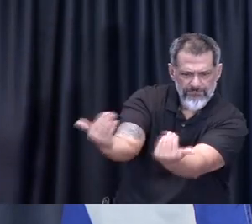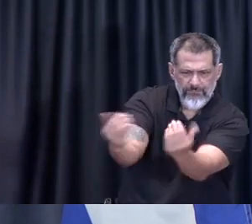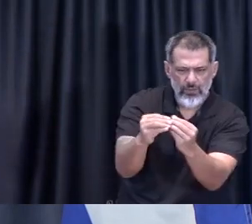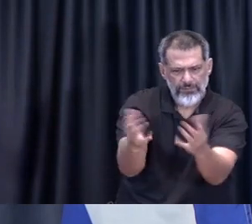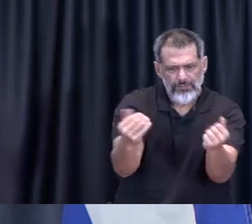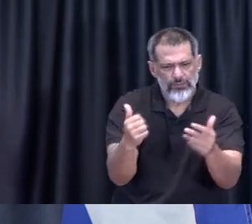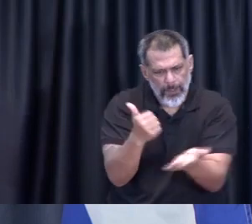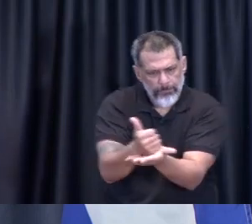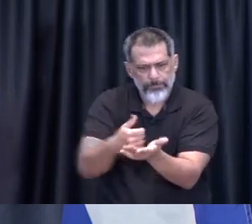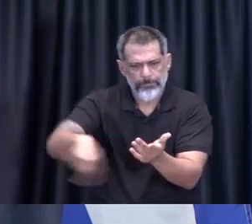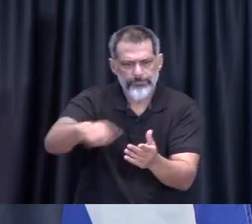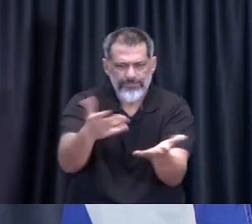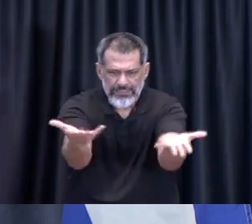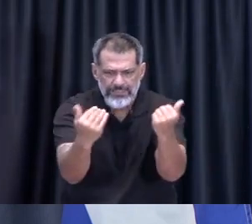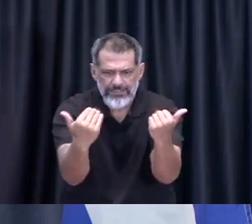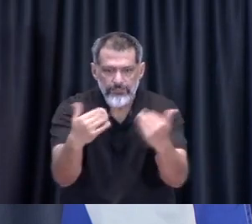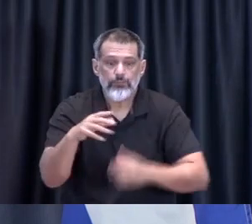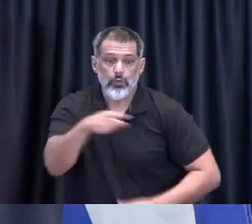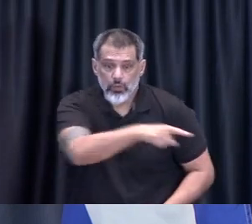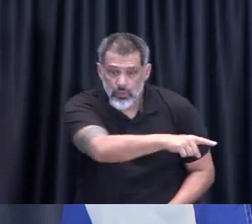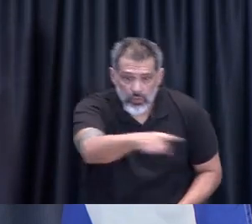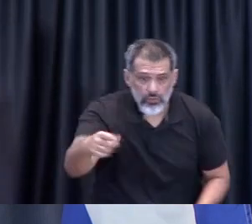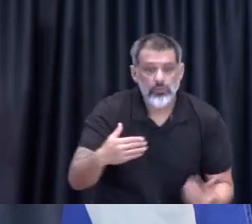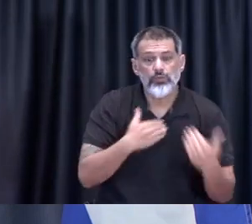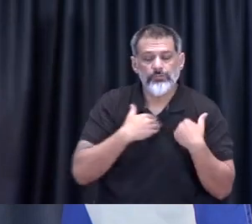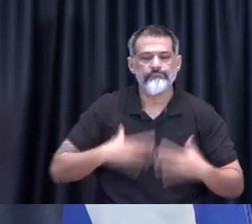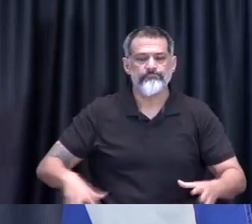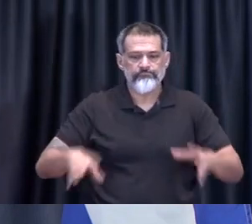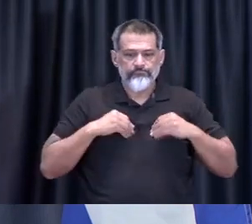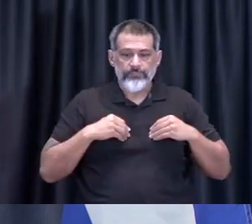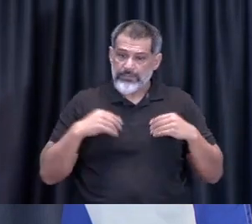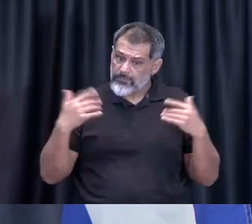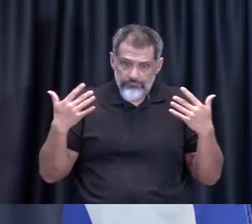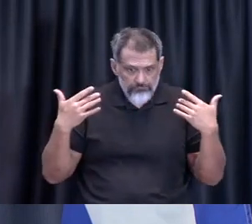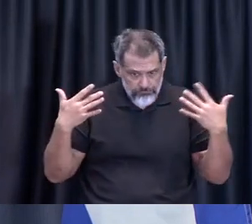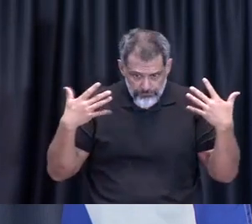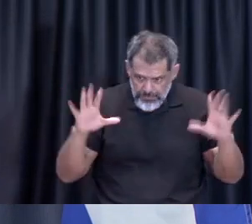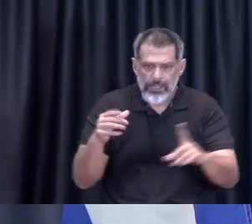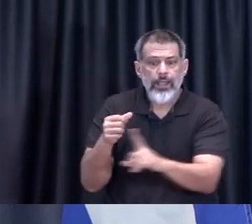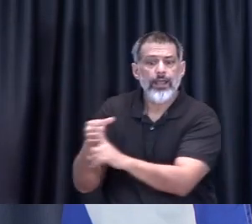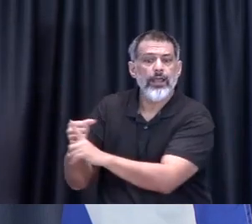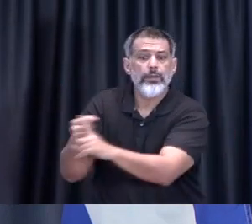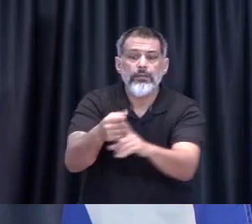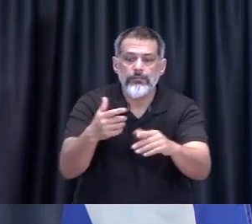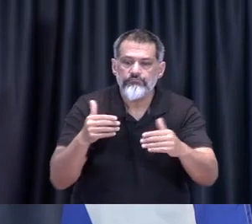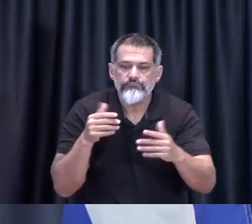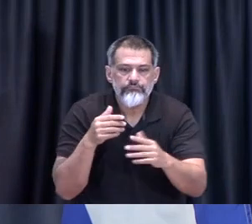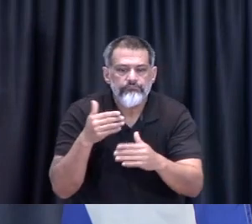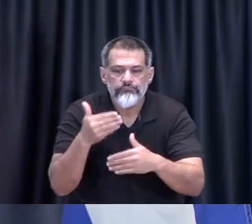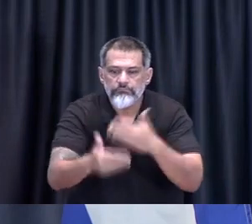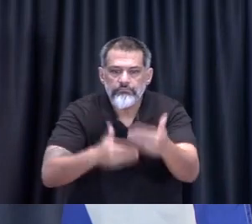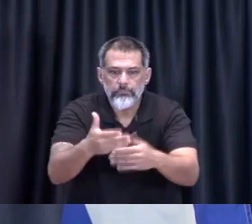that can really make a difference and help us continue to see the progress that we've made to date,